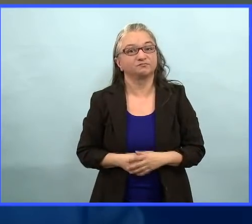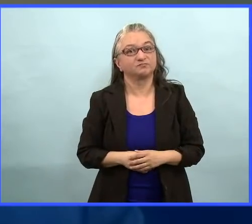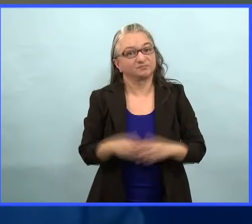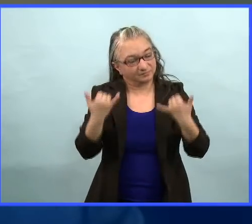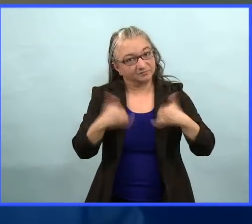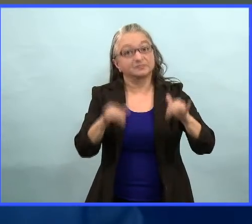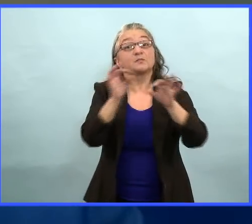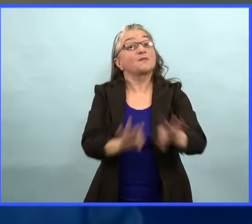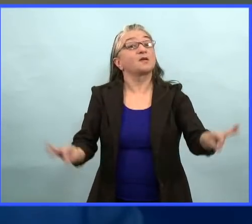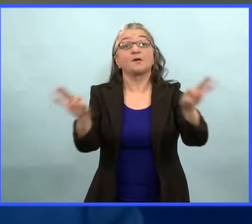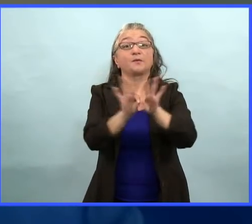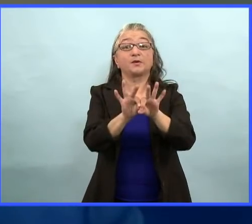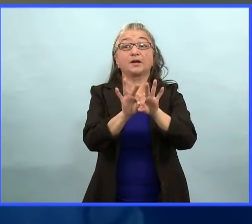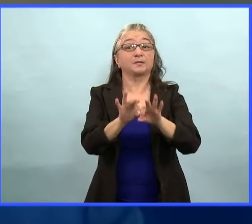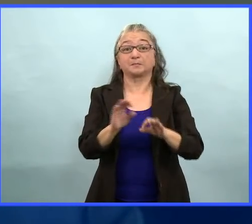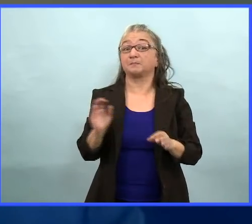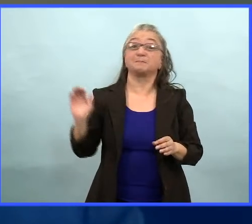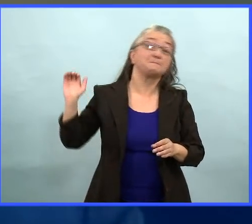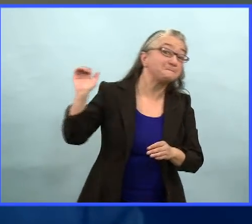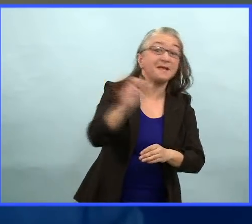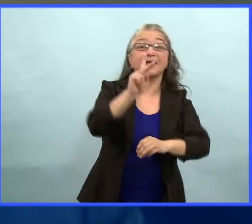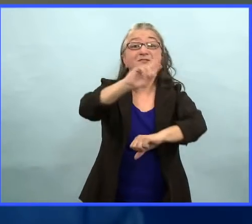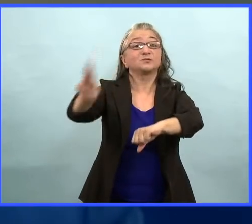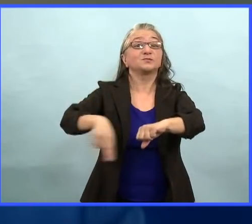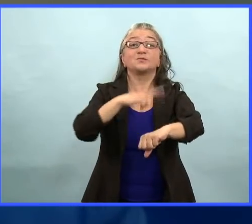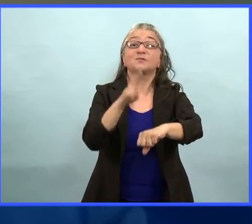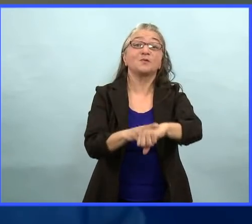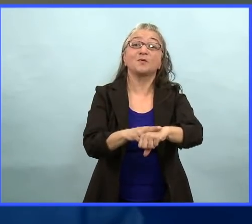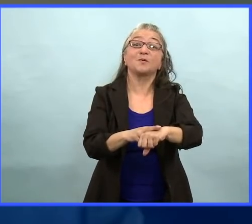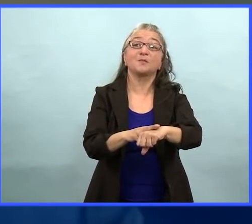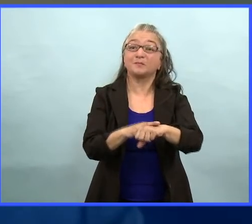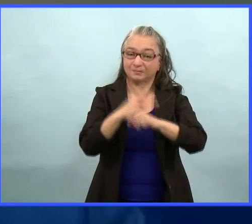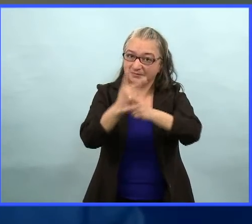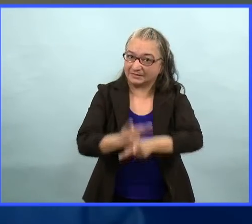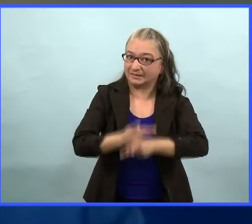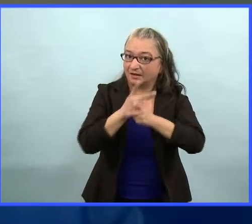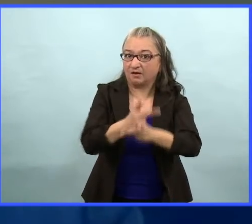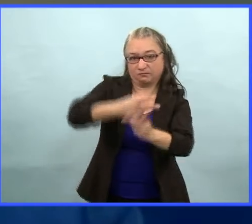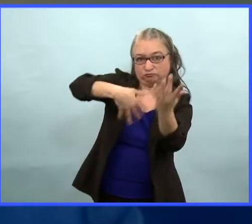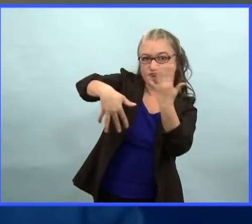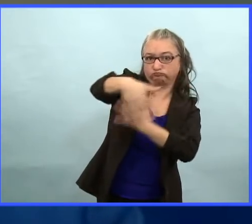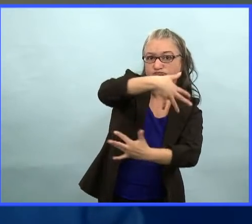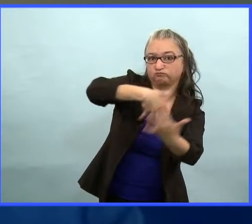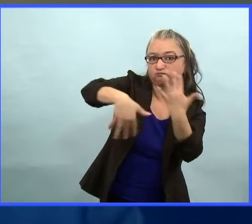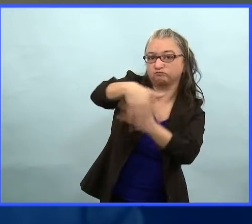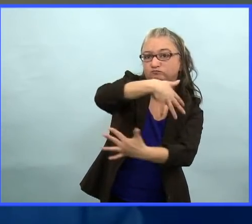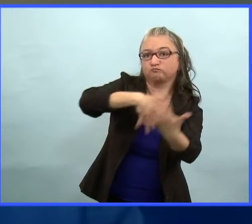is going to become a very normal part of our lives just the screening for symptoms has become